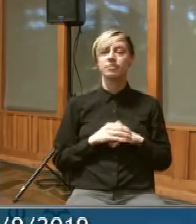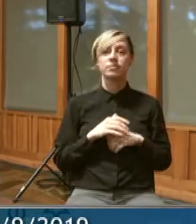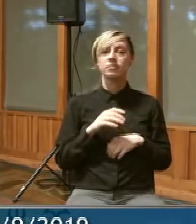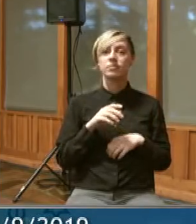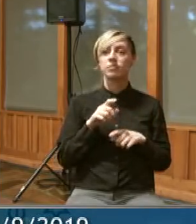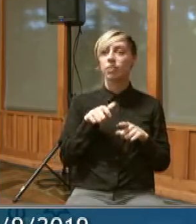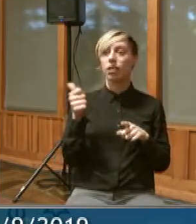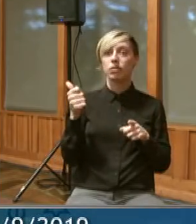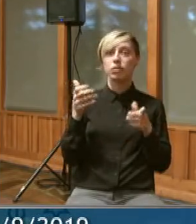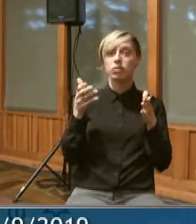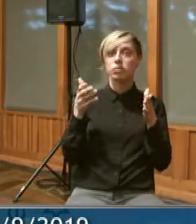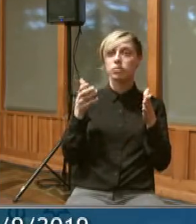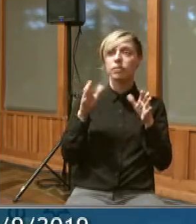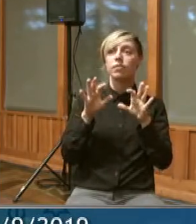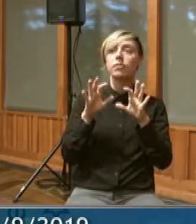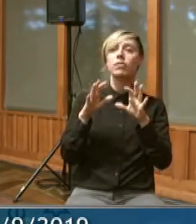UP. ANYONE